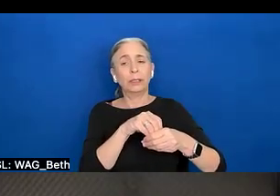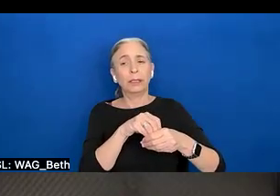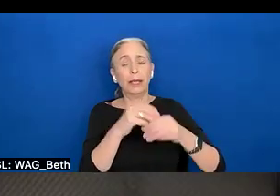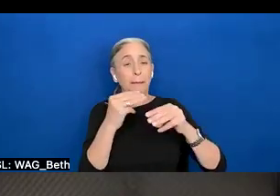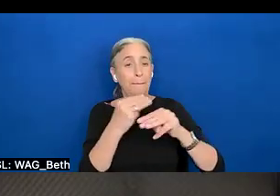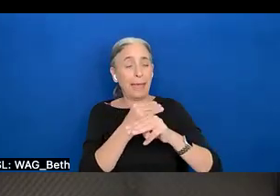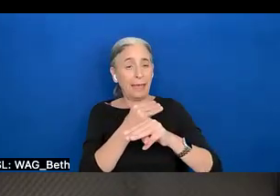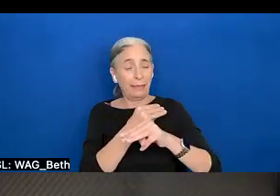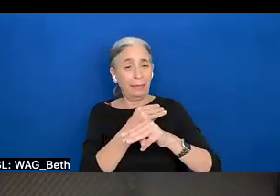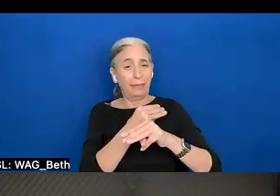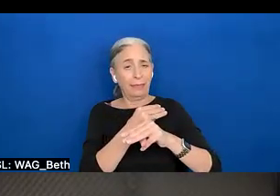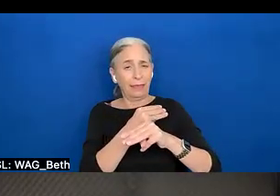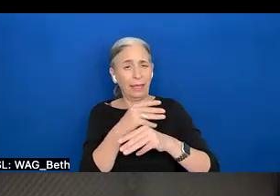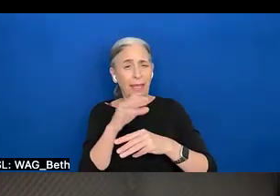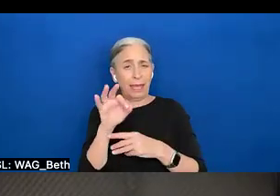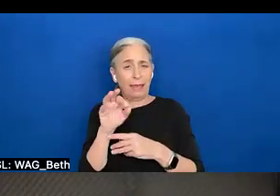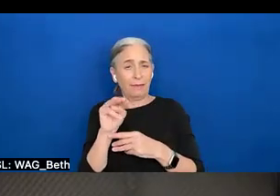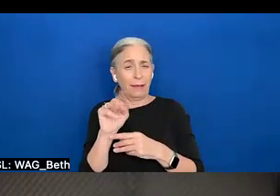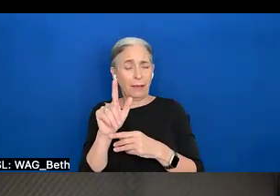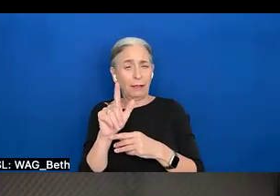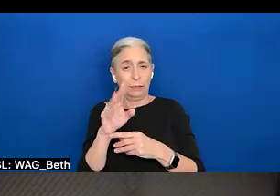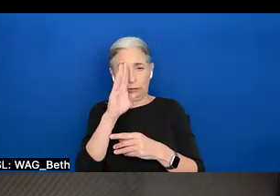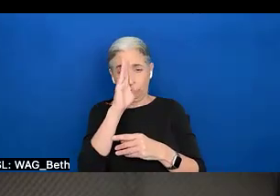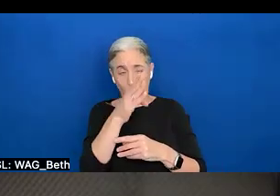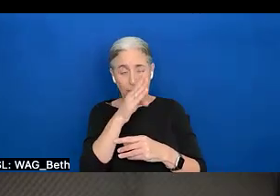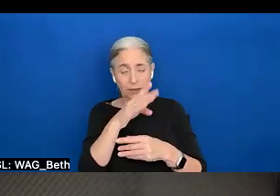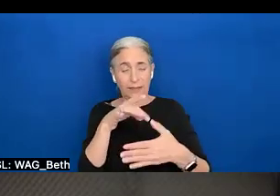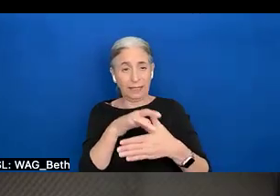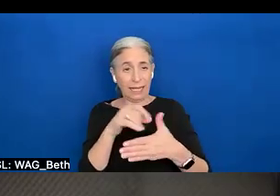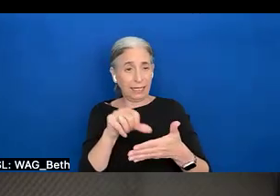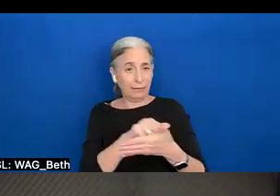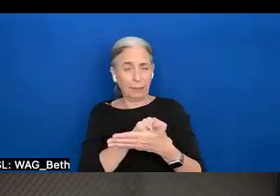directly in the content of the page.